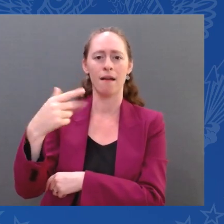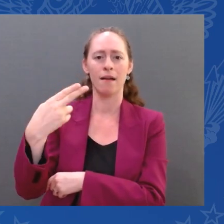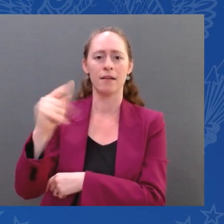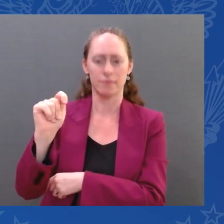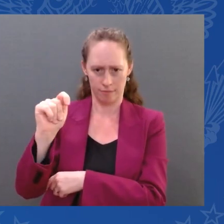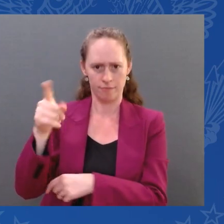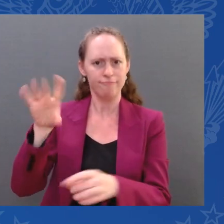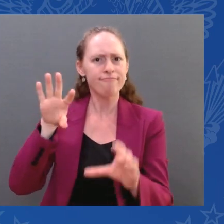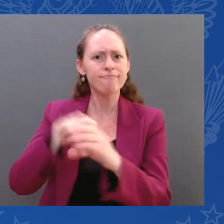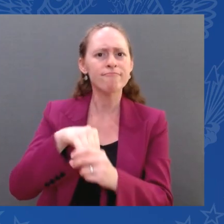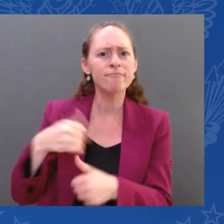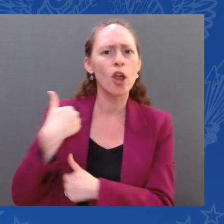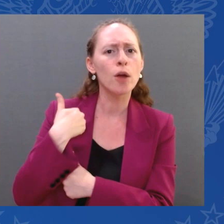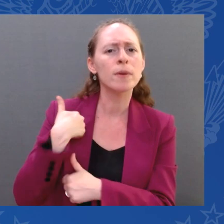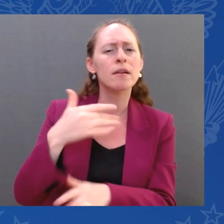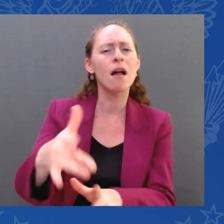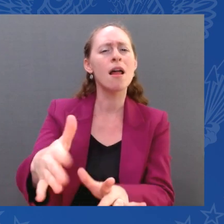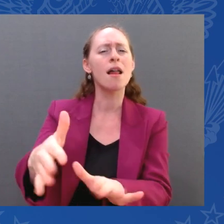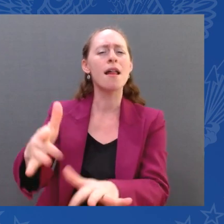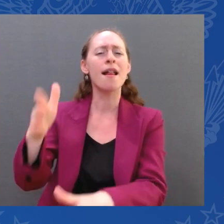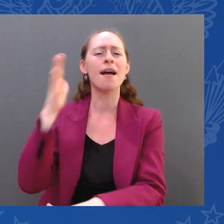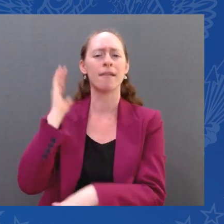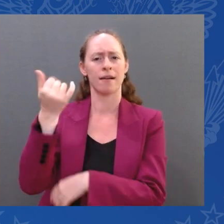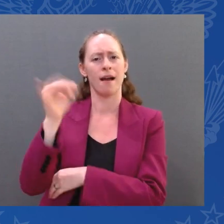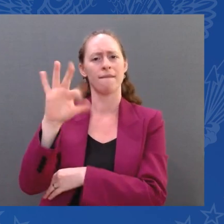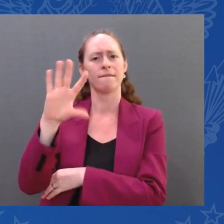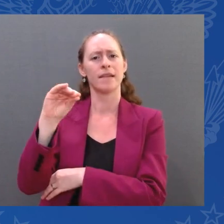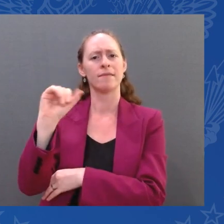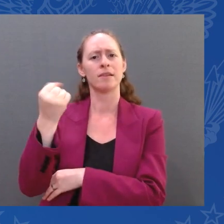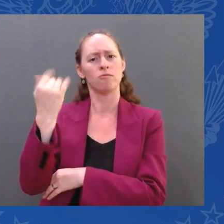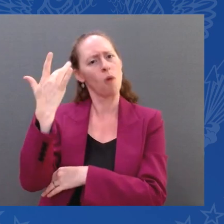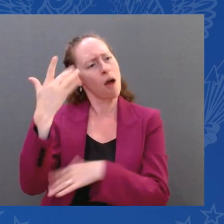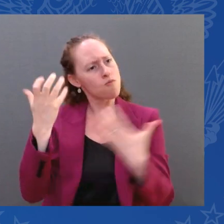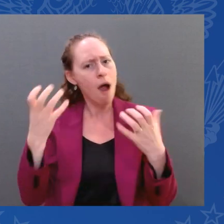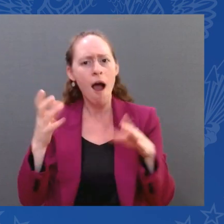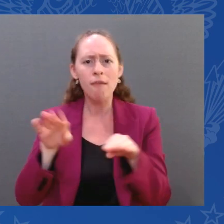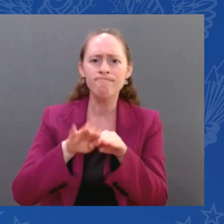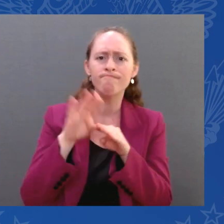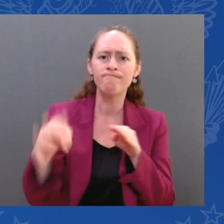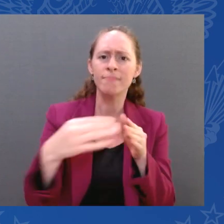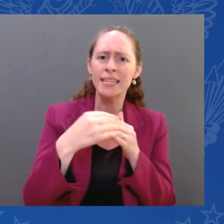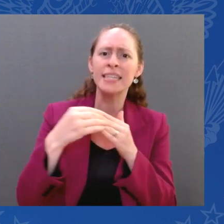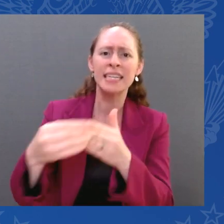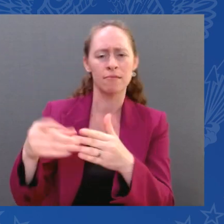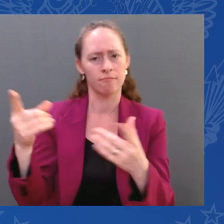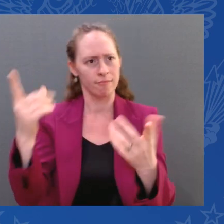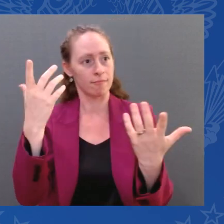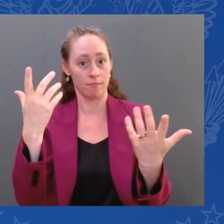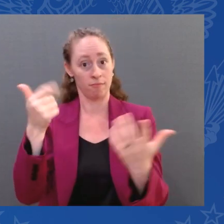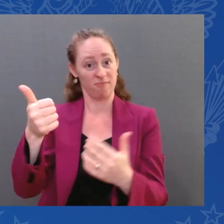She did that and more becoming the first woman in almost every leadership role she held in nearly 30 years in uniform.